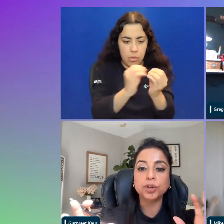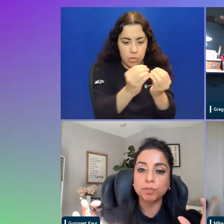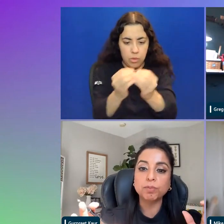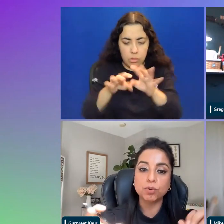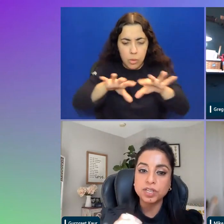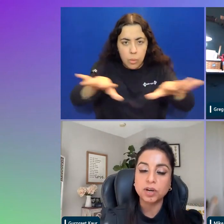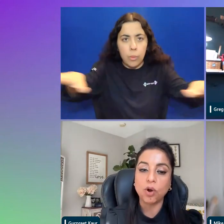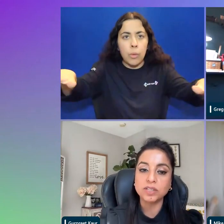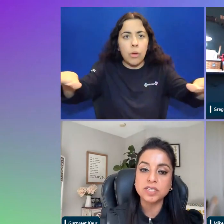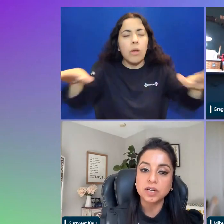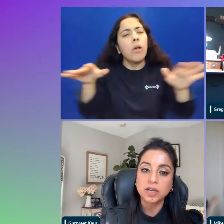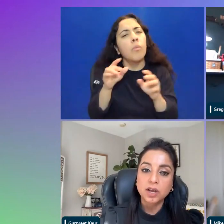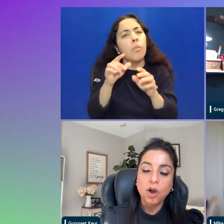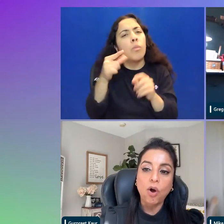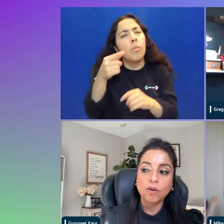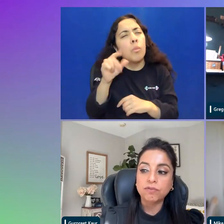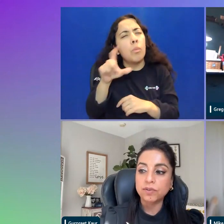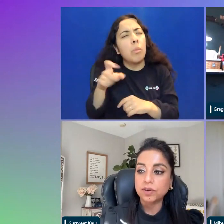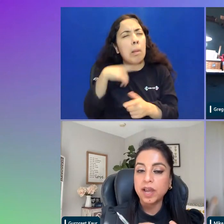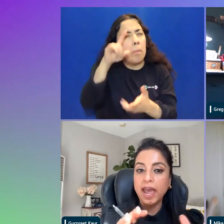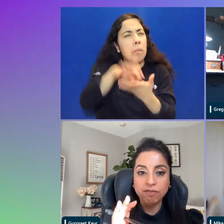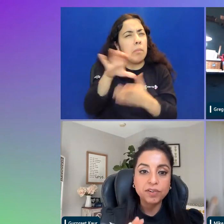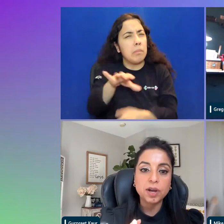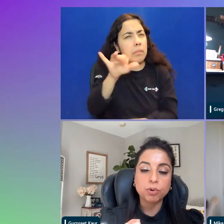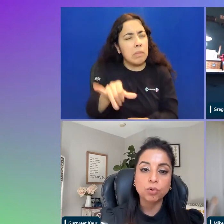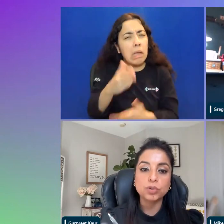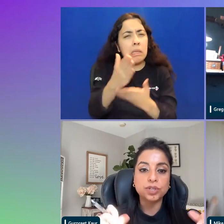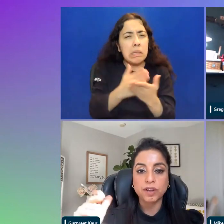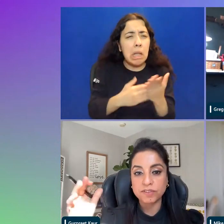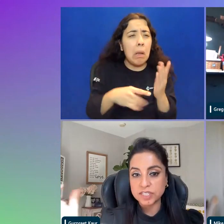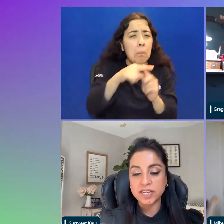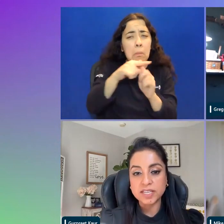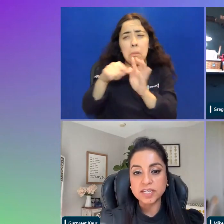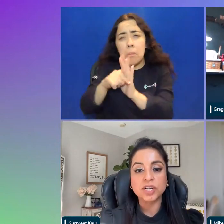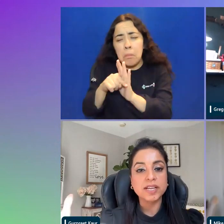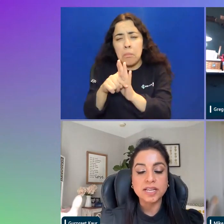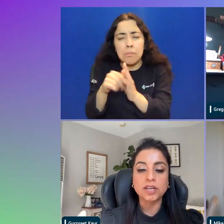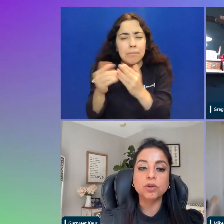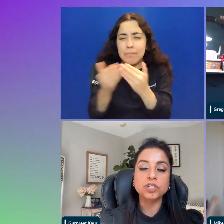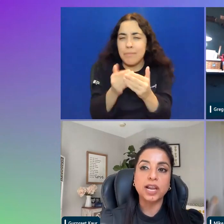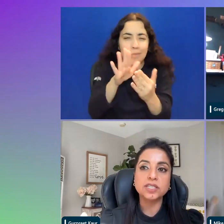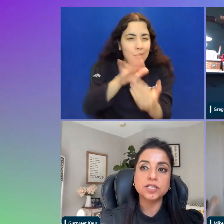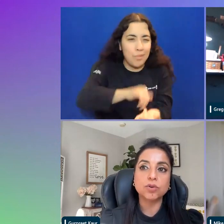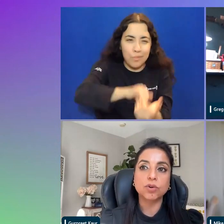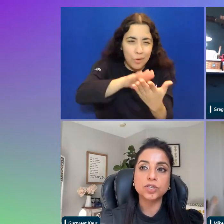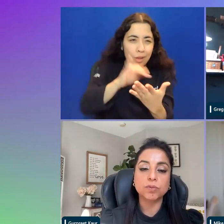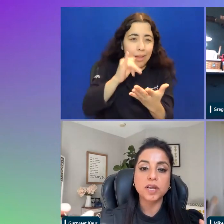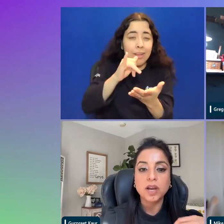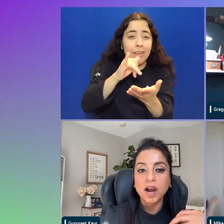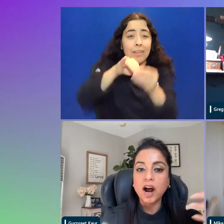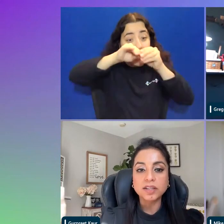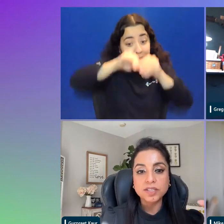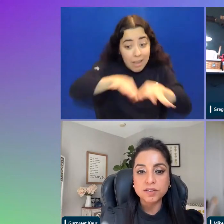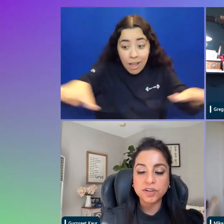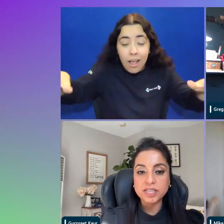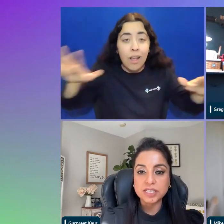there's going to be pros and cons of every approach. If it's decentralized, then your challenge is going to be are the